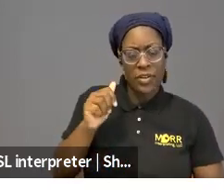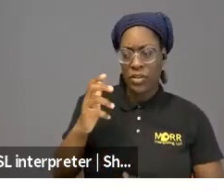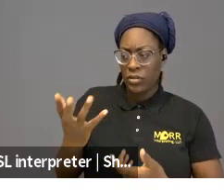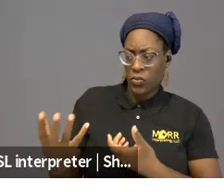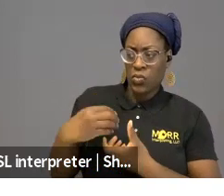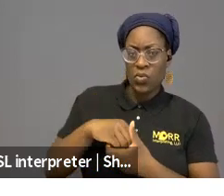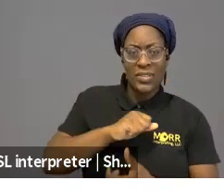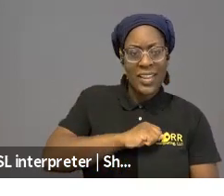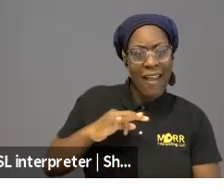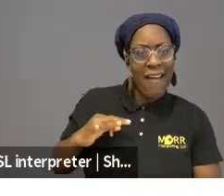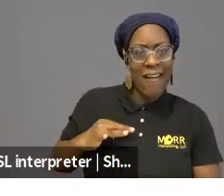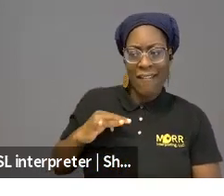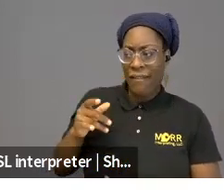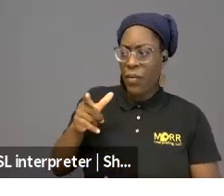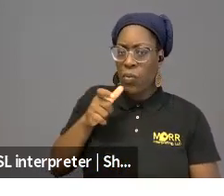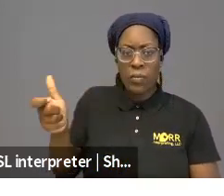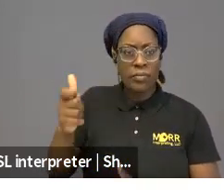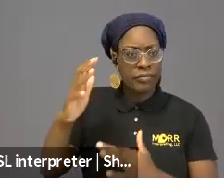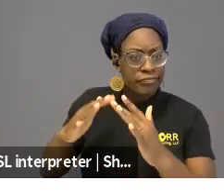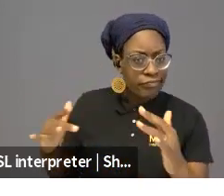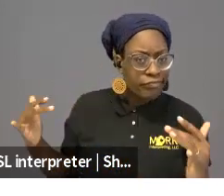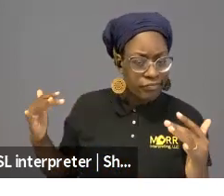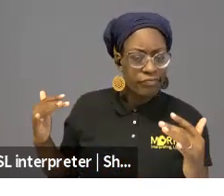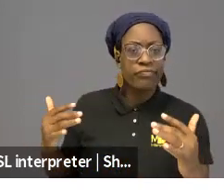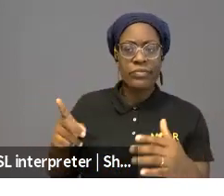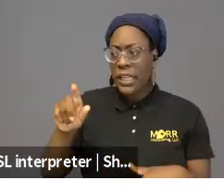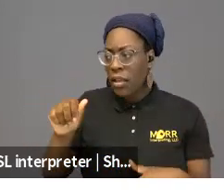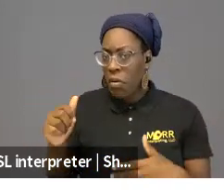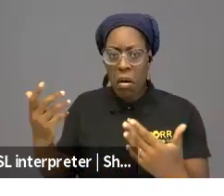Finally, this year we also formed a new management team for our writing instructors. So two of